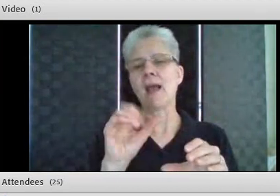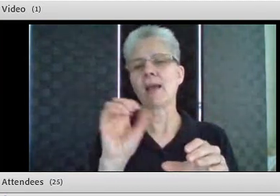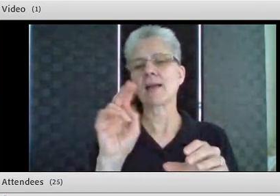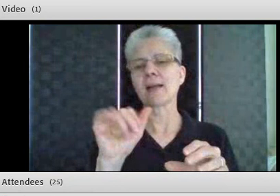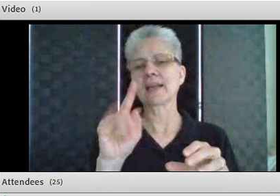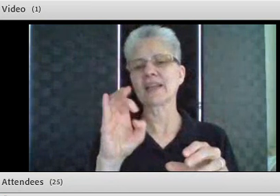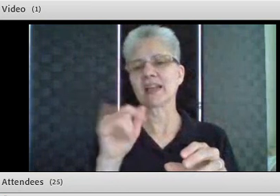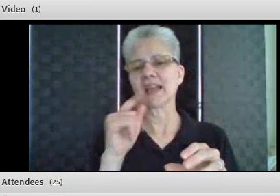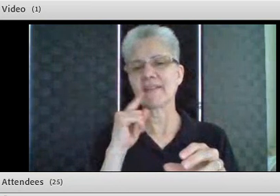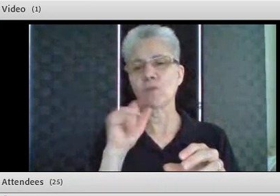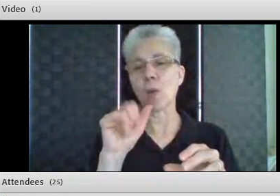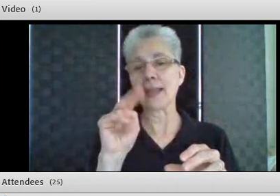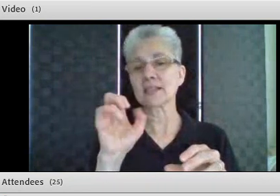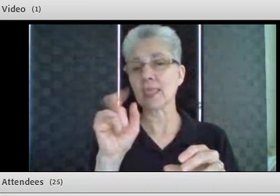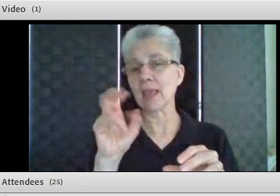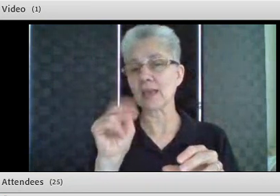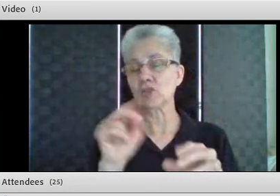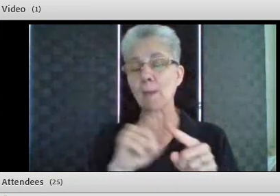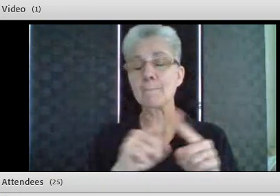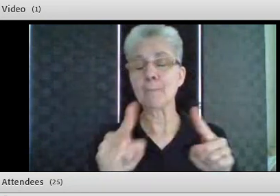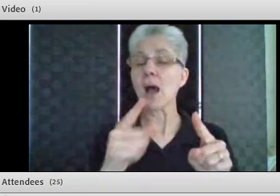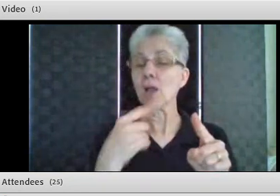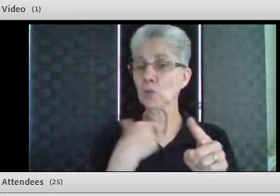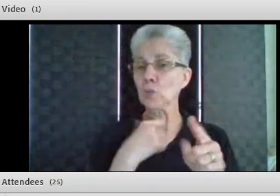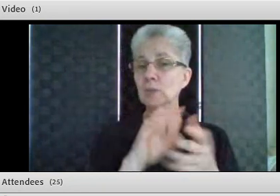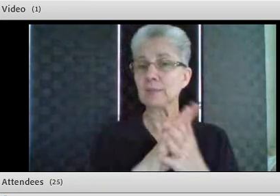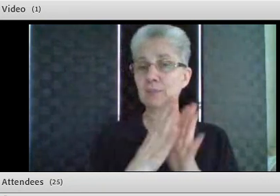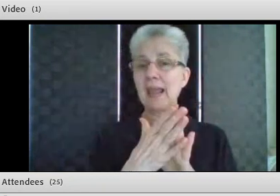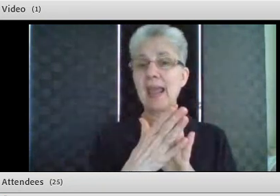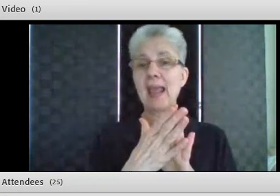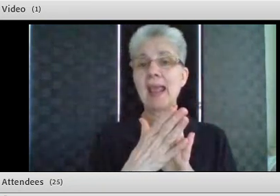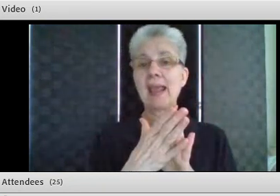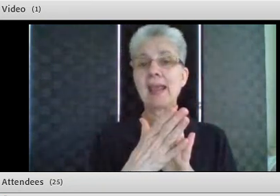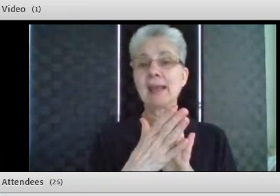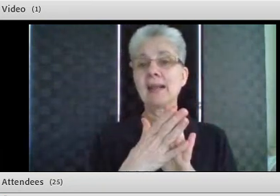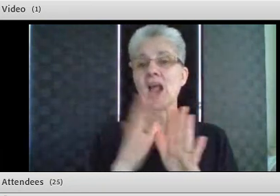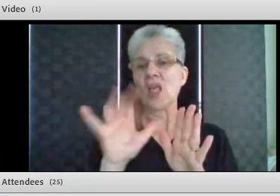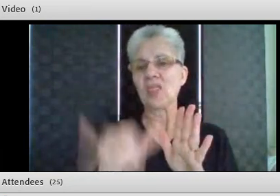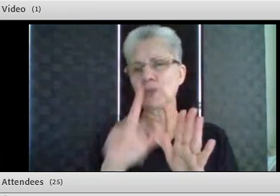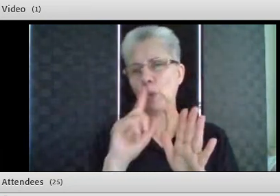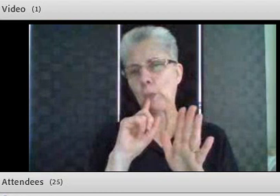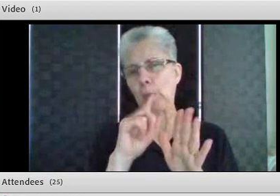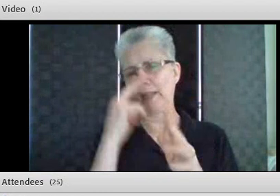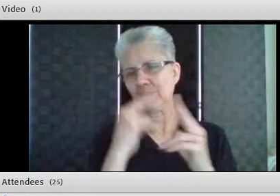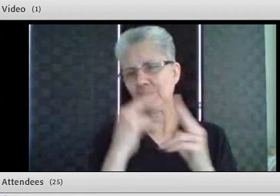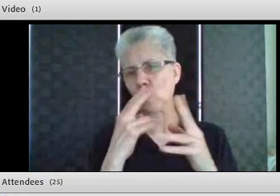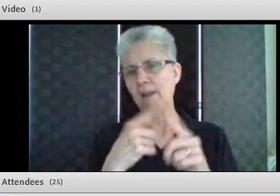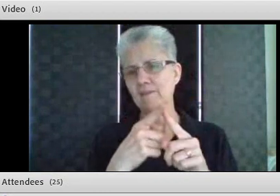We've tested all kinds of different materials. We have the kids do conductivity tests versus insulator tests,